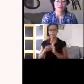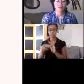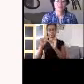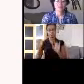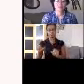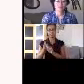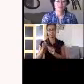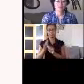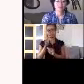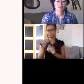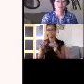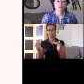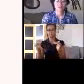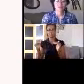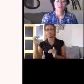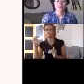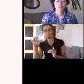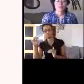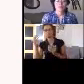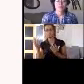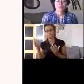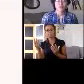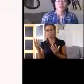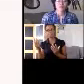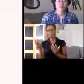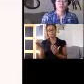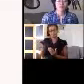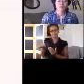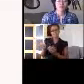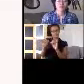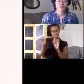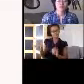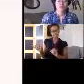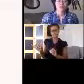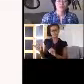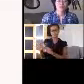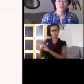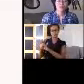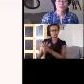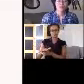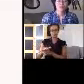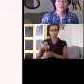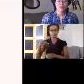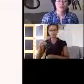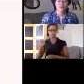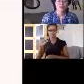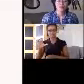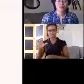so this inequitable system has marginalized people of colour and Indigenous folks, but